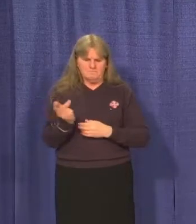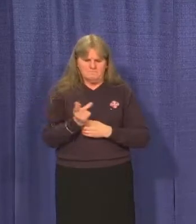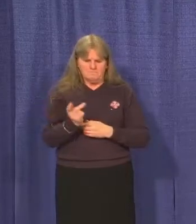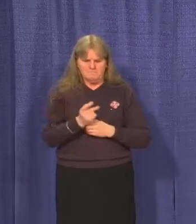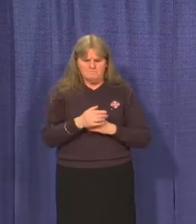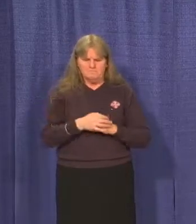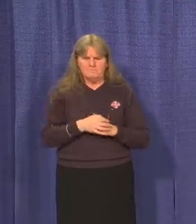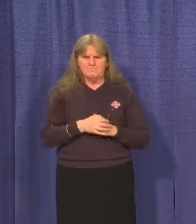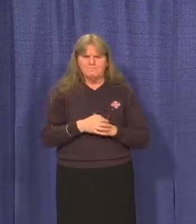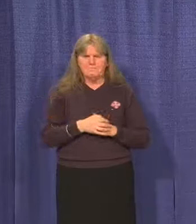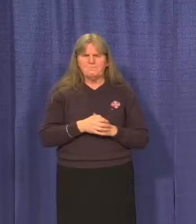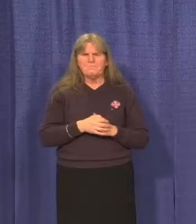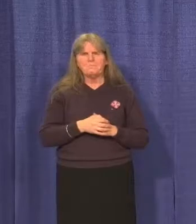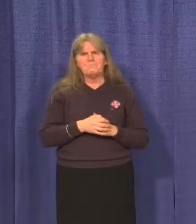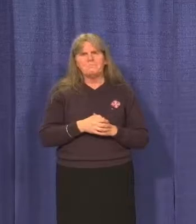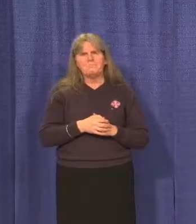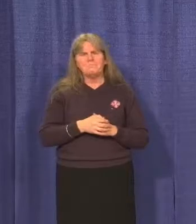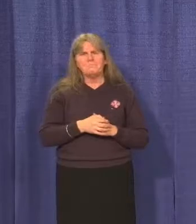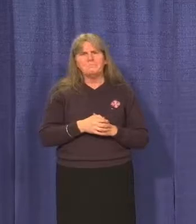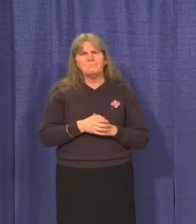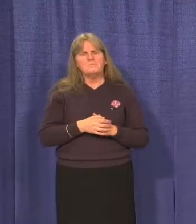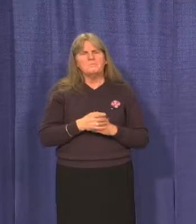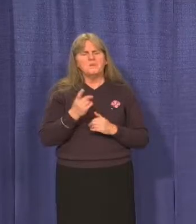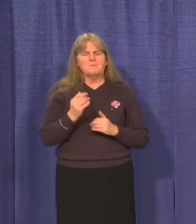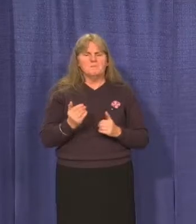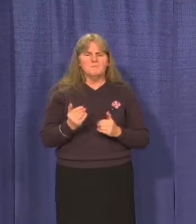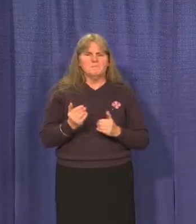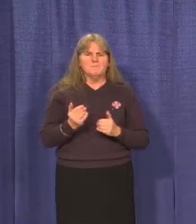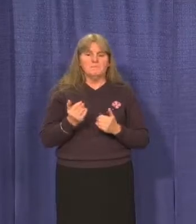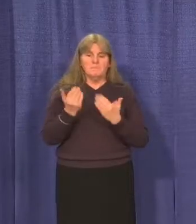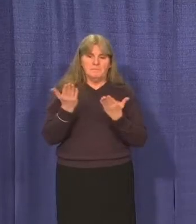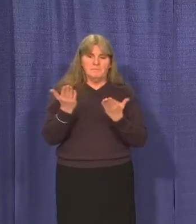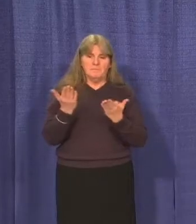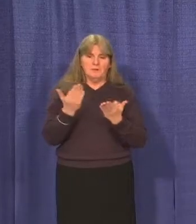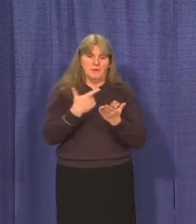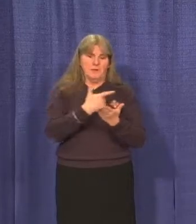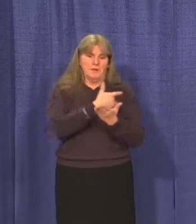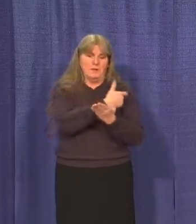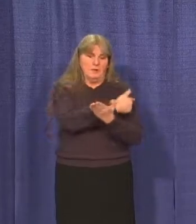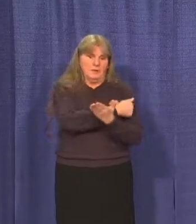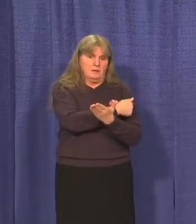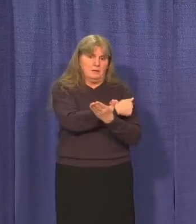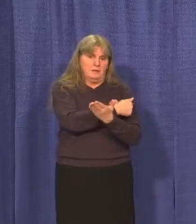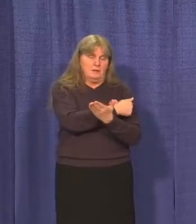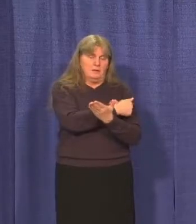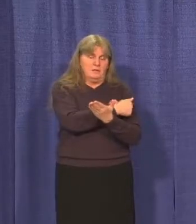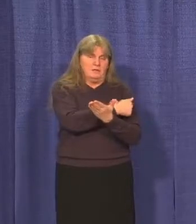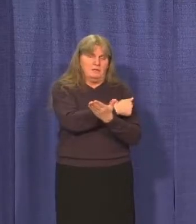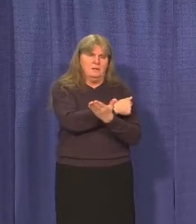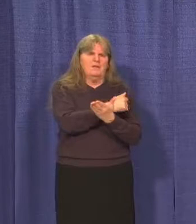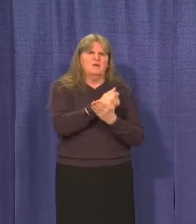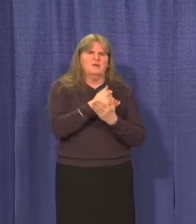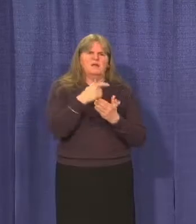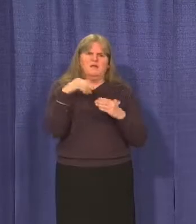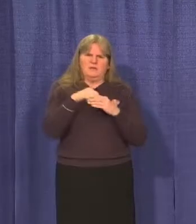just about the issue of rolling out the vaccine.